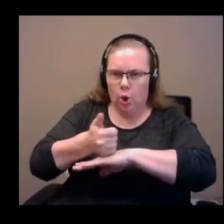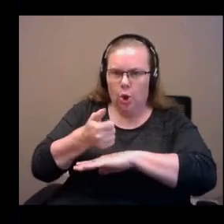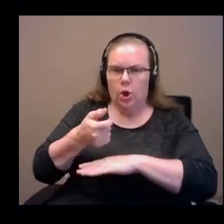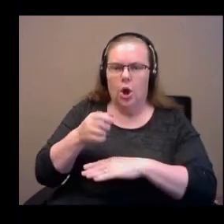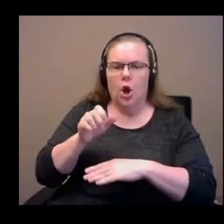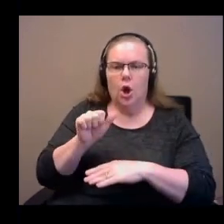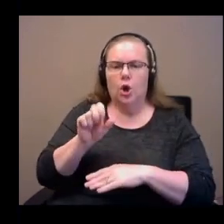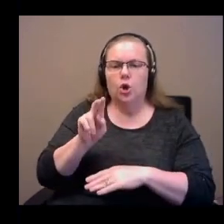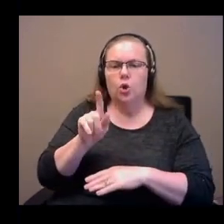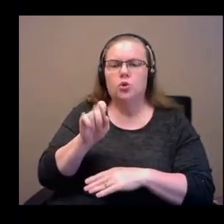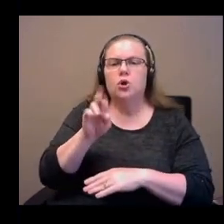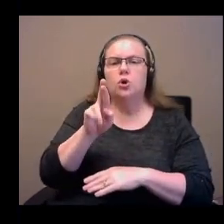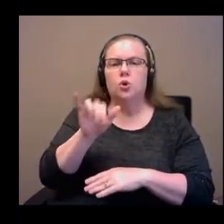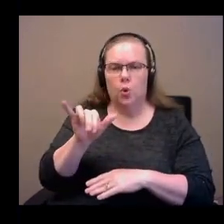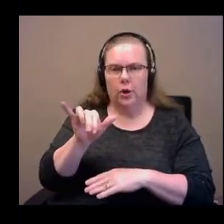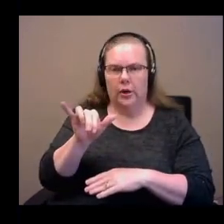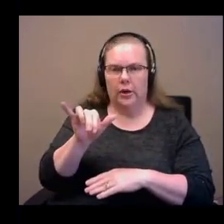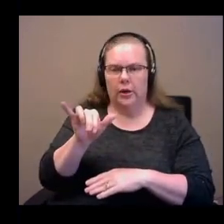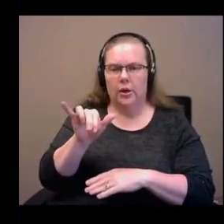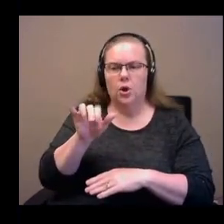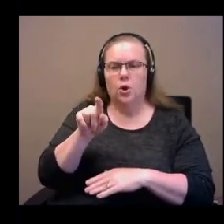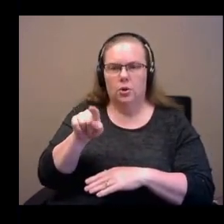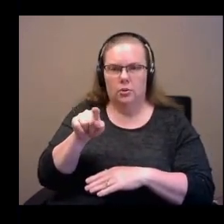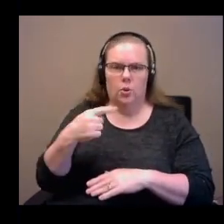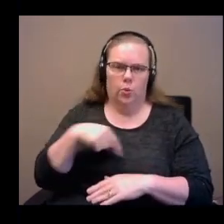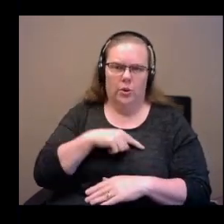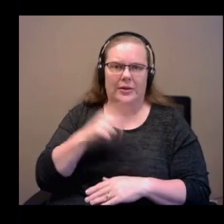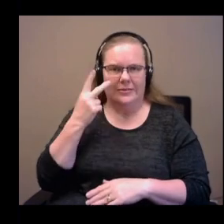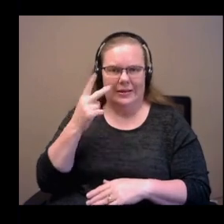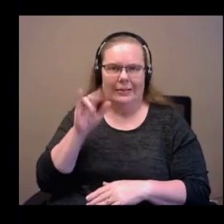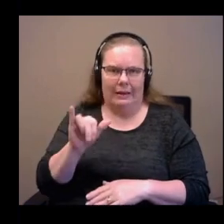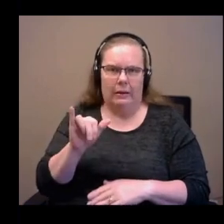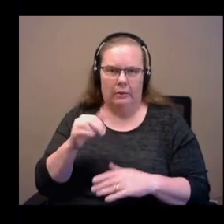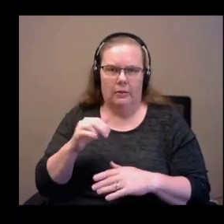right? You come home and you say to us, your spouse or partner or friend, whatever it might be,